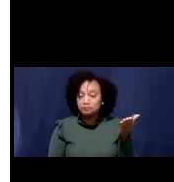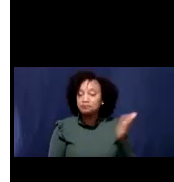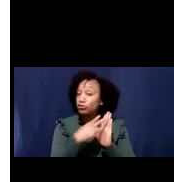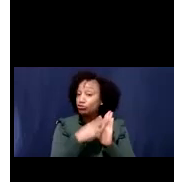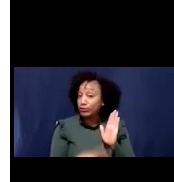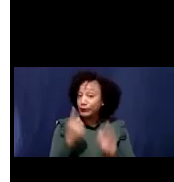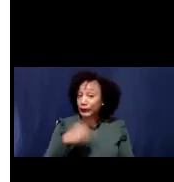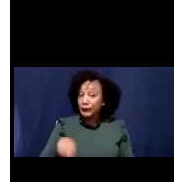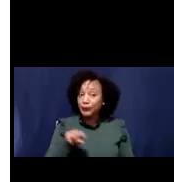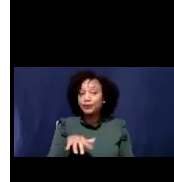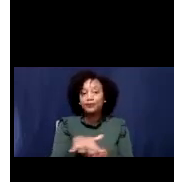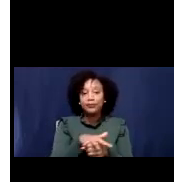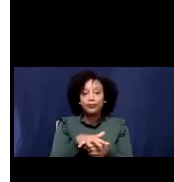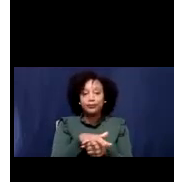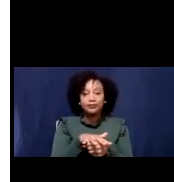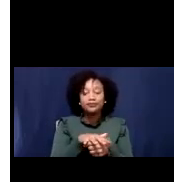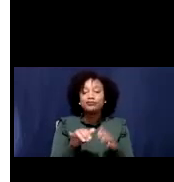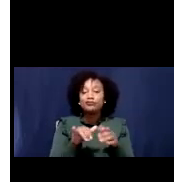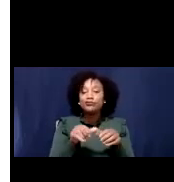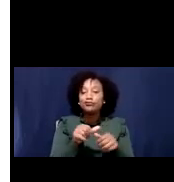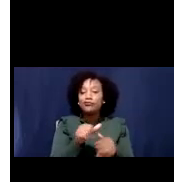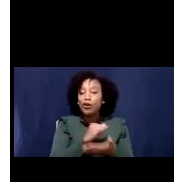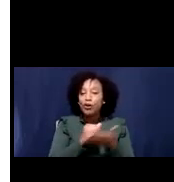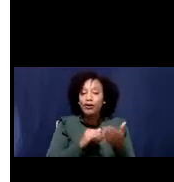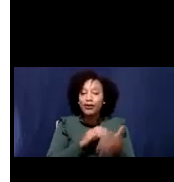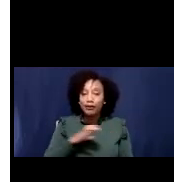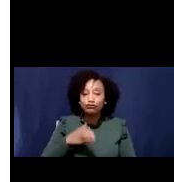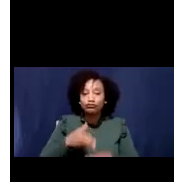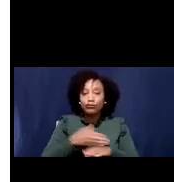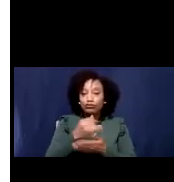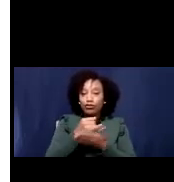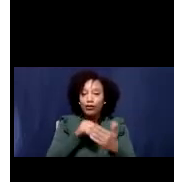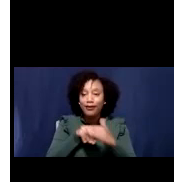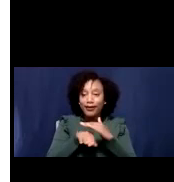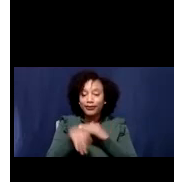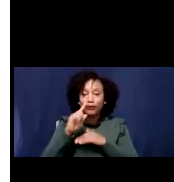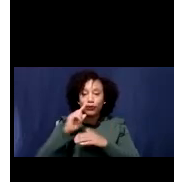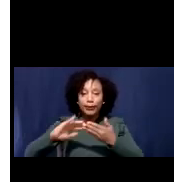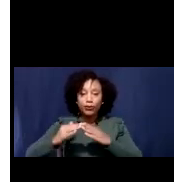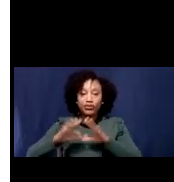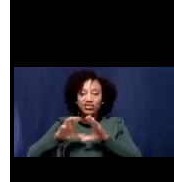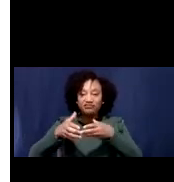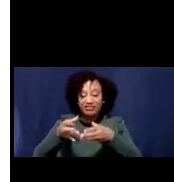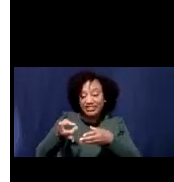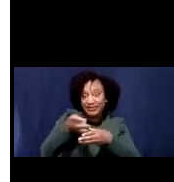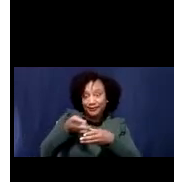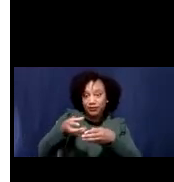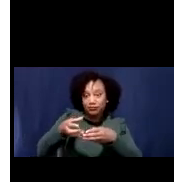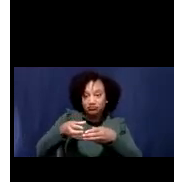The Metropolitan Regional Arts Council improves arts access for communities in the seven-county metropolitan area